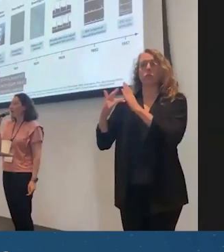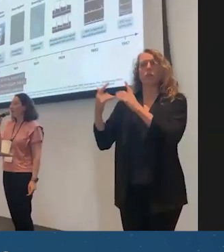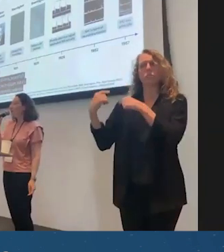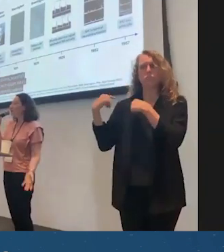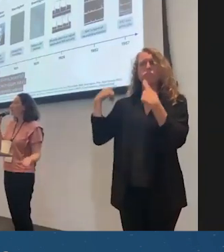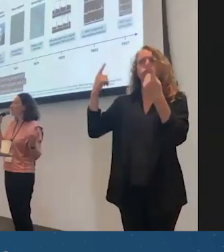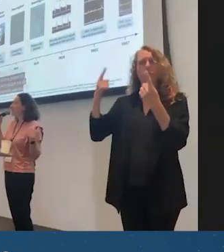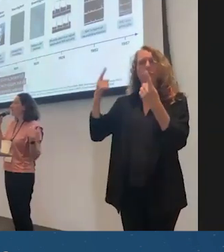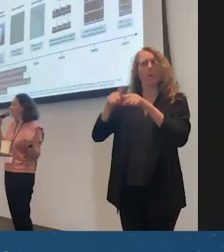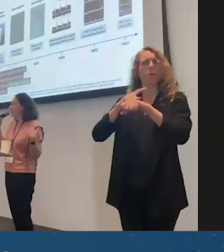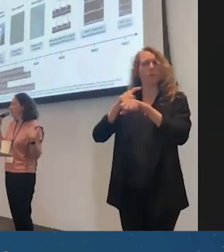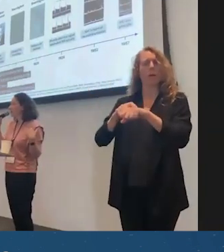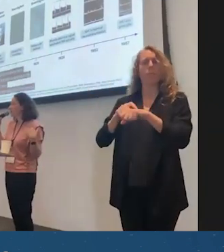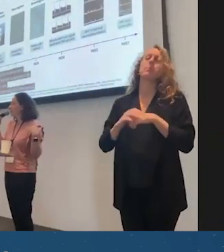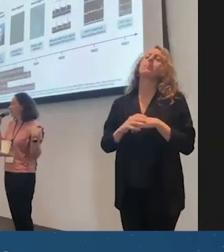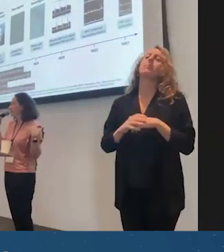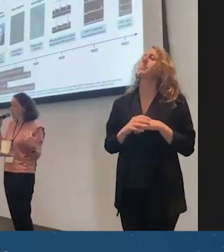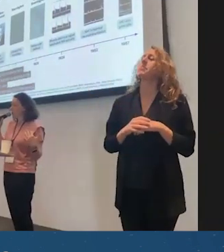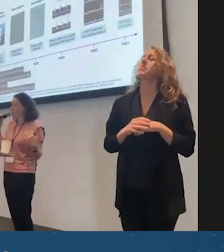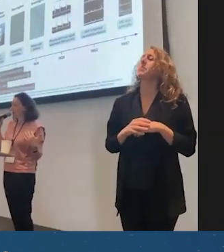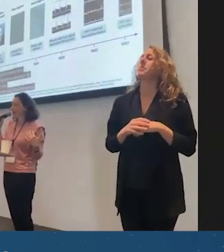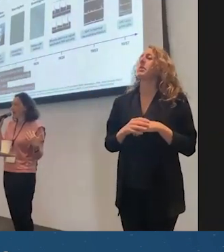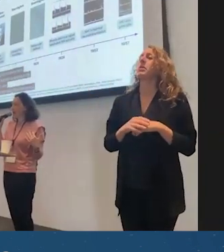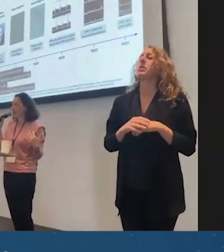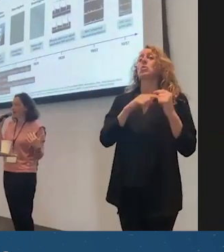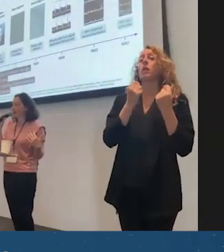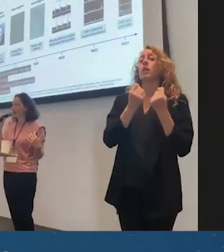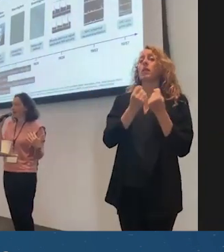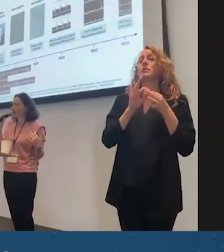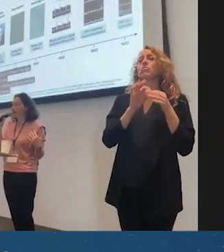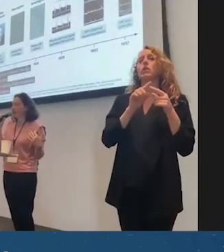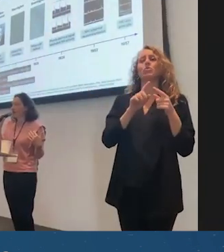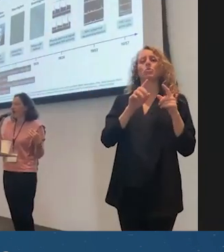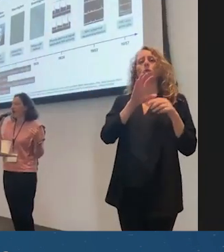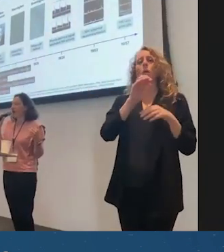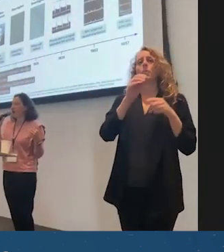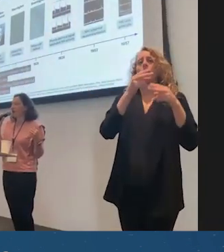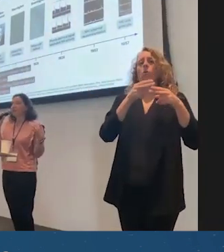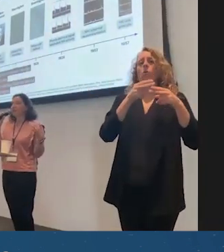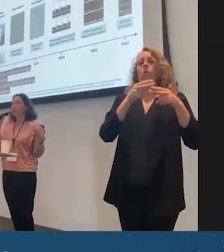And when the team at CTRL first started working on this technology, it was probably